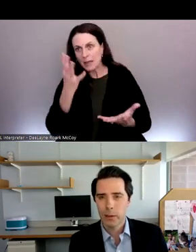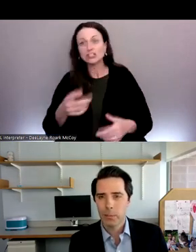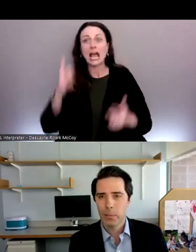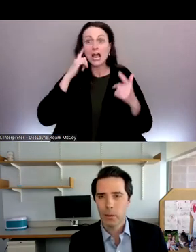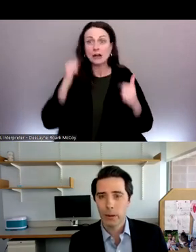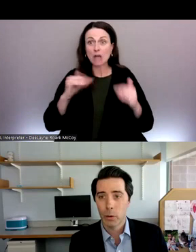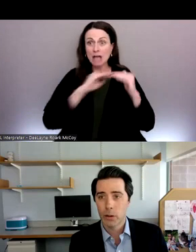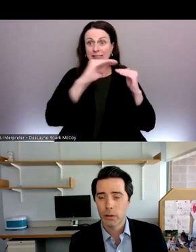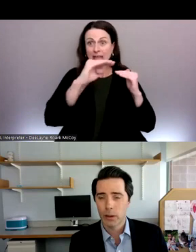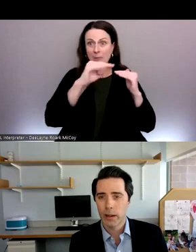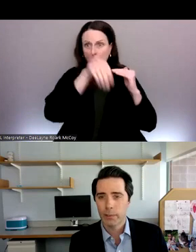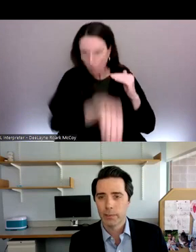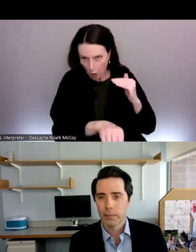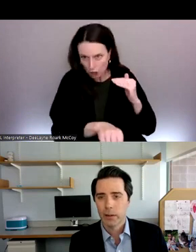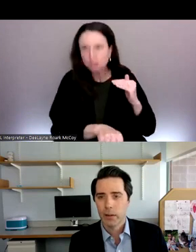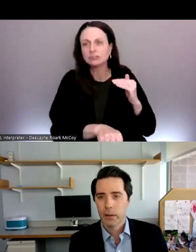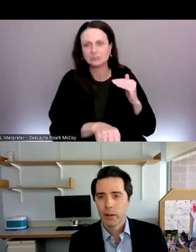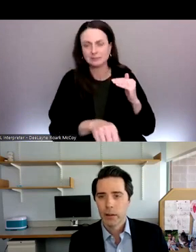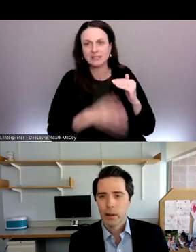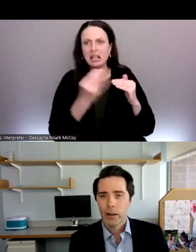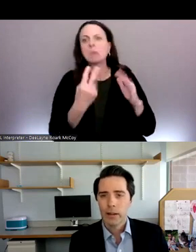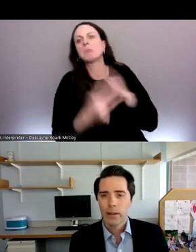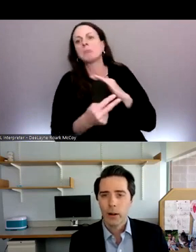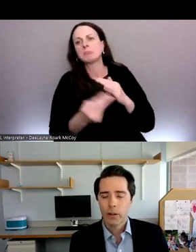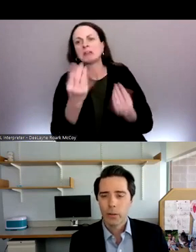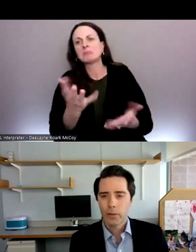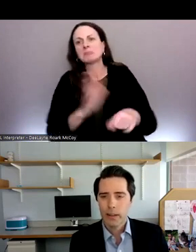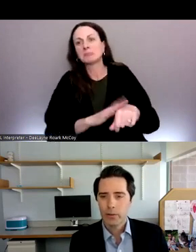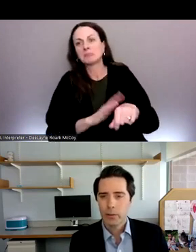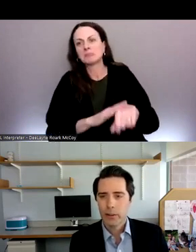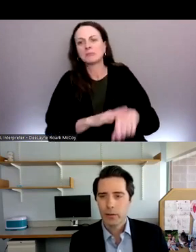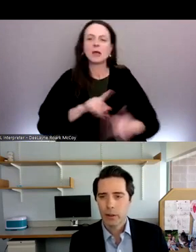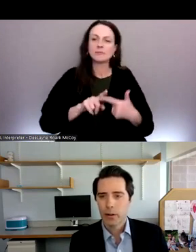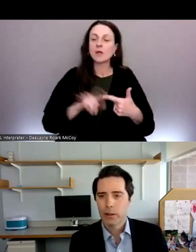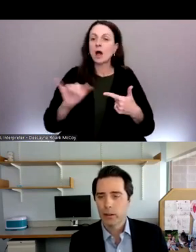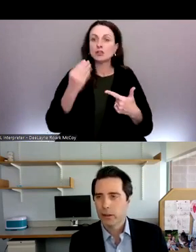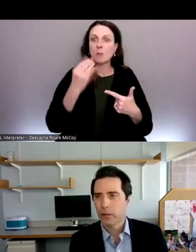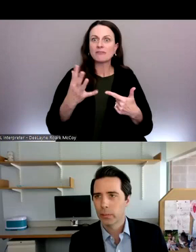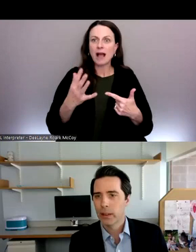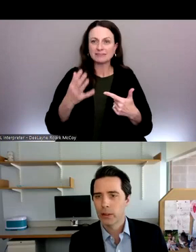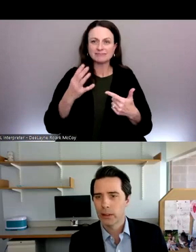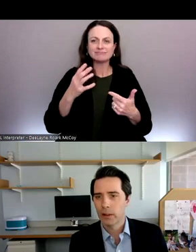same or get worse over time it also provides information on